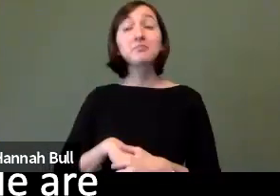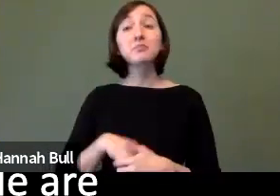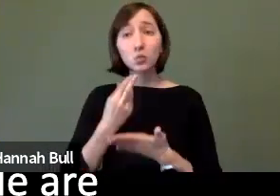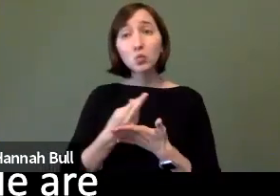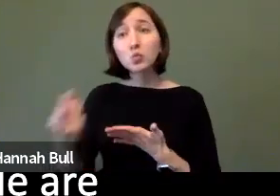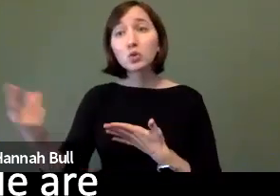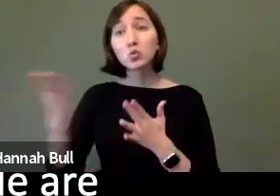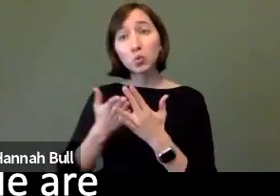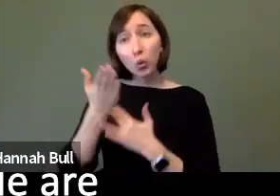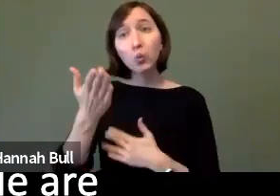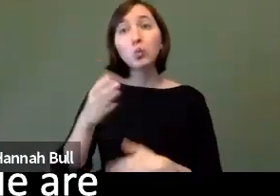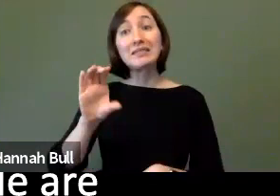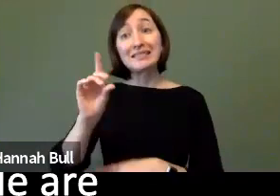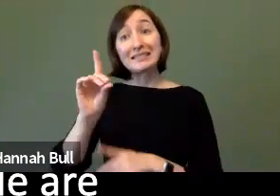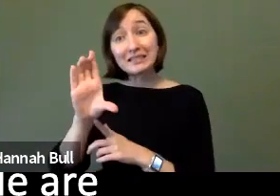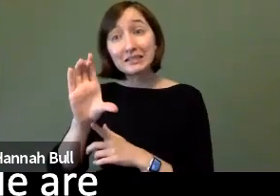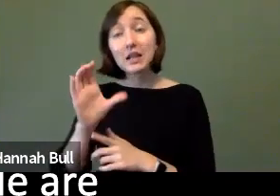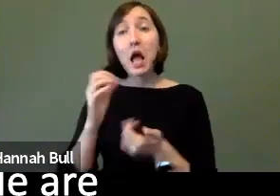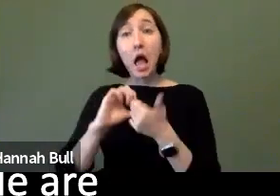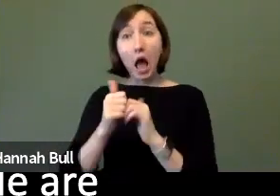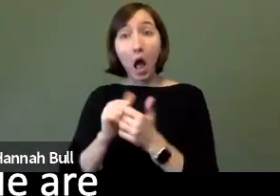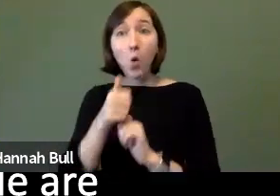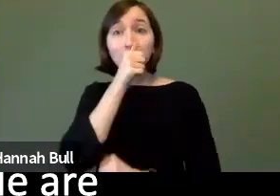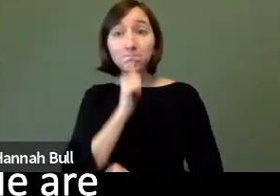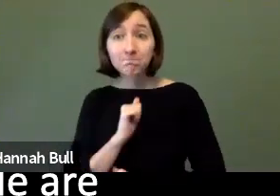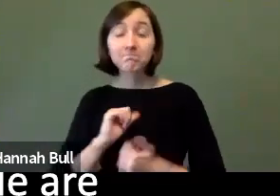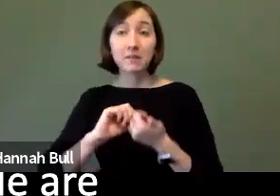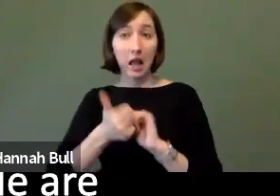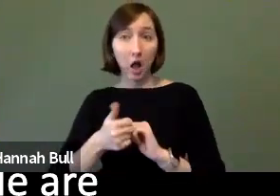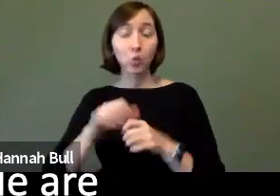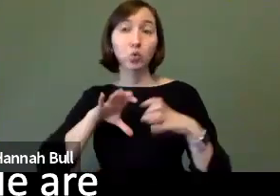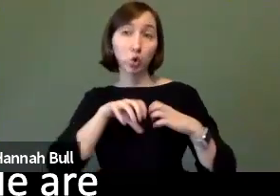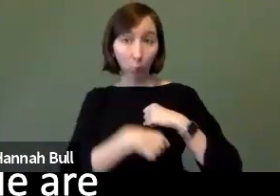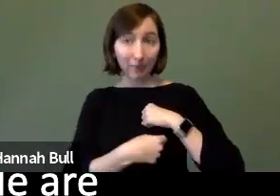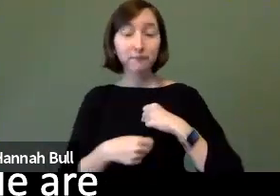on coping and grief and loss that there's a link to.